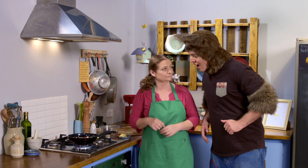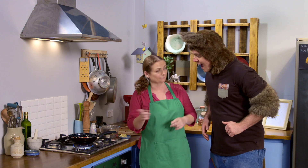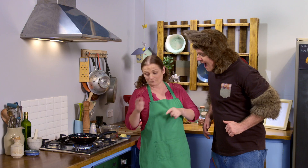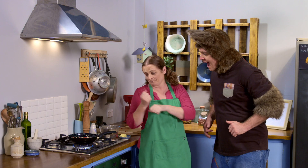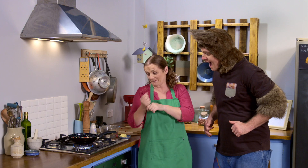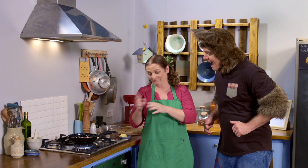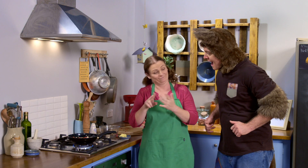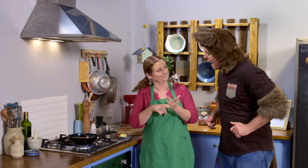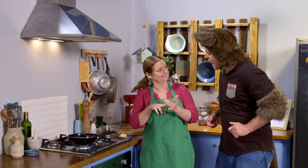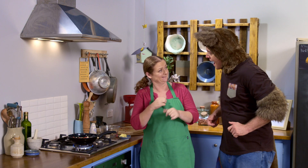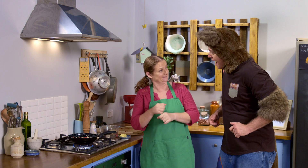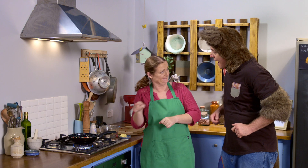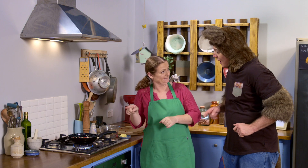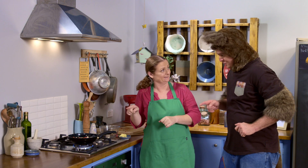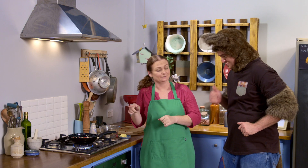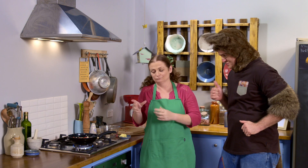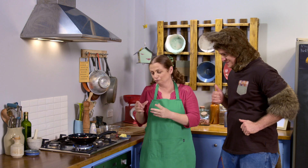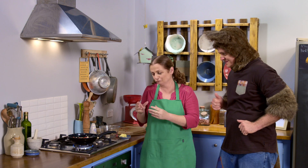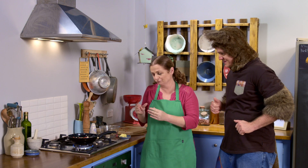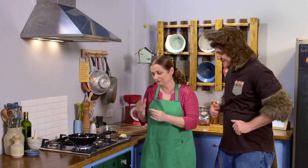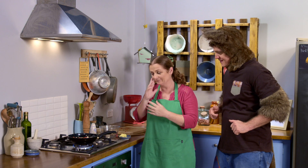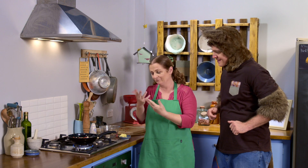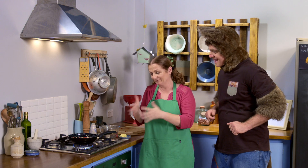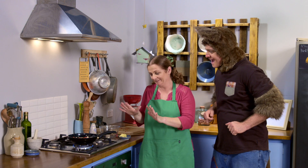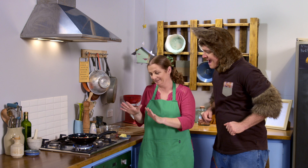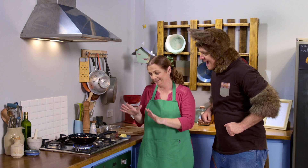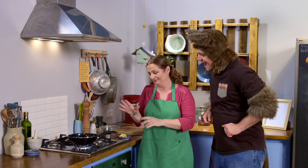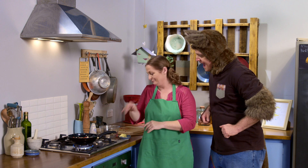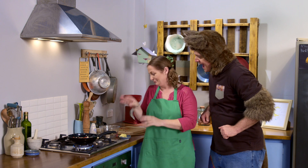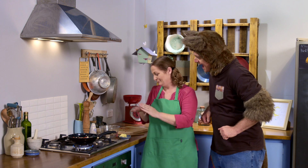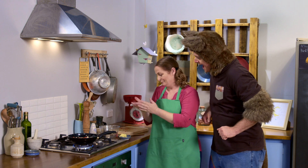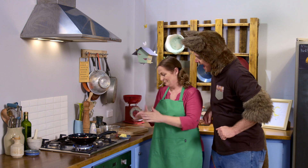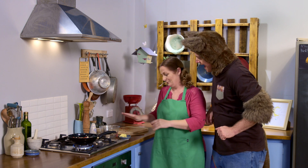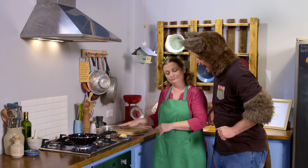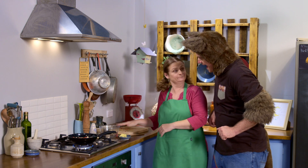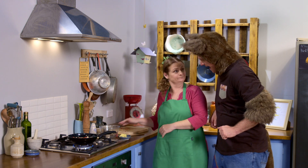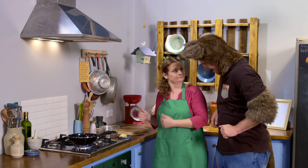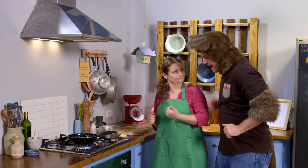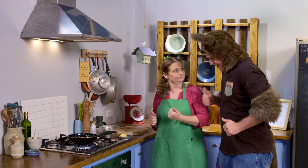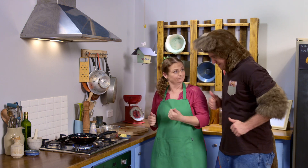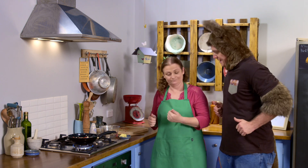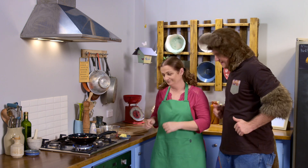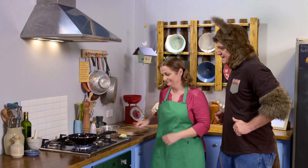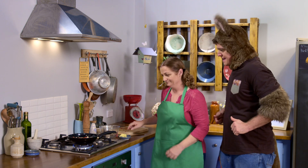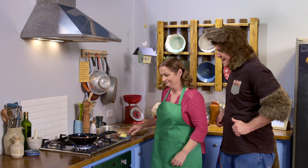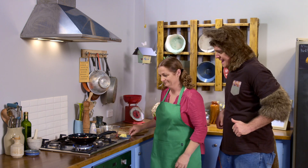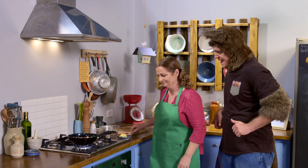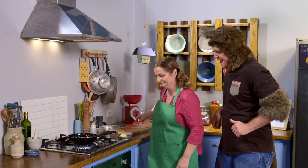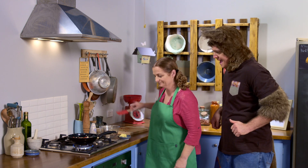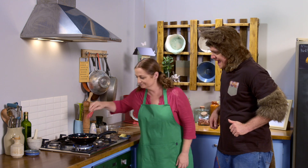That's to make the filling. Once that's all nice and soft, we'll put it in this bowl. OK!